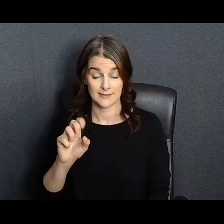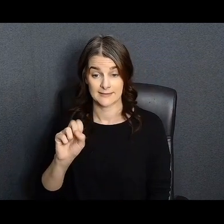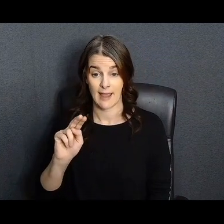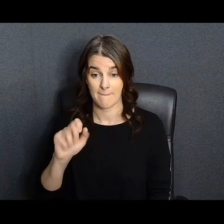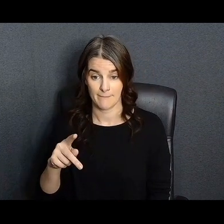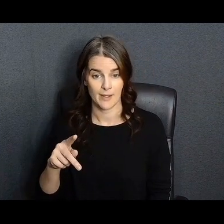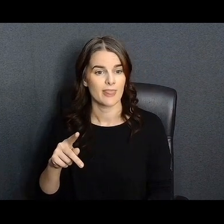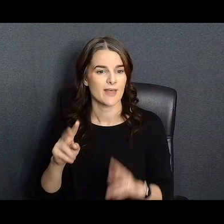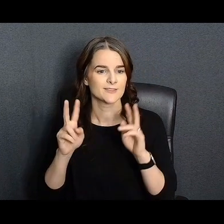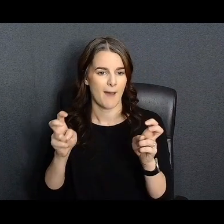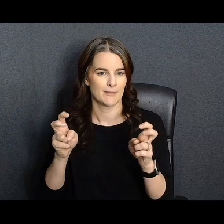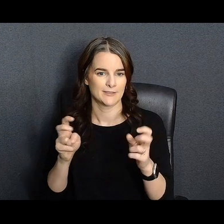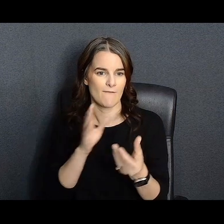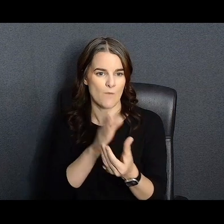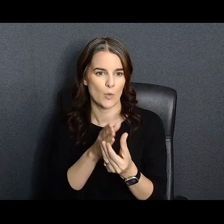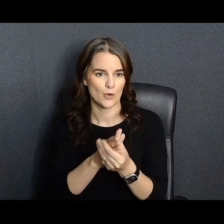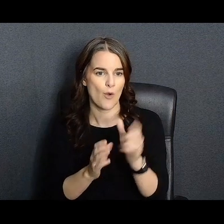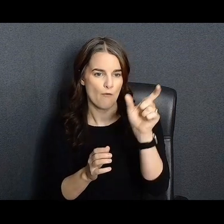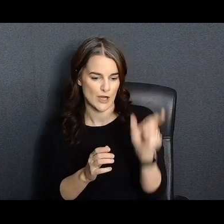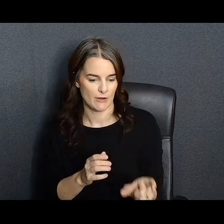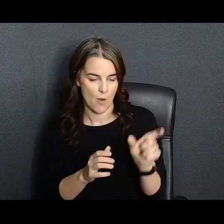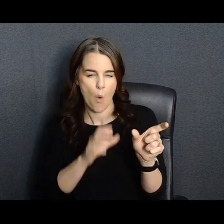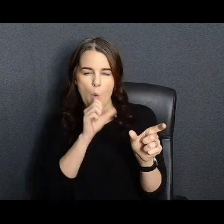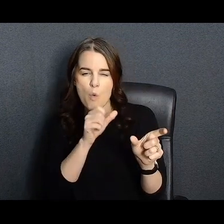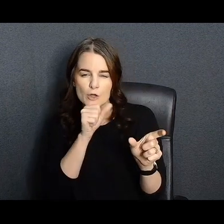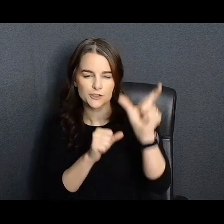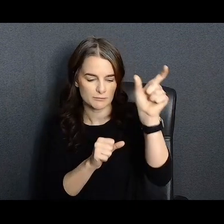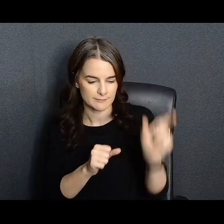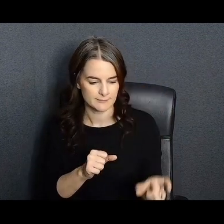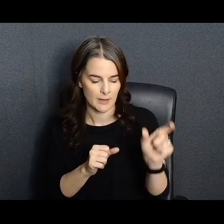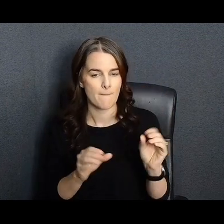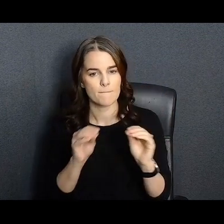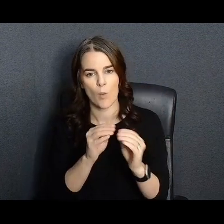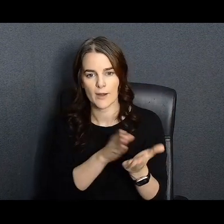So this yellow-orange bar contains some more navigation.